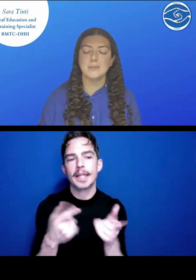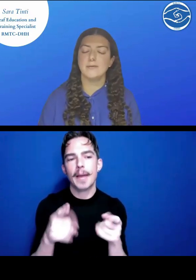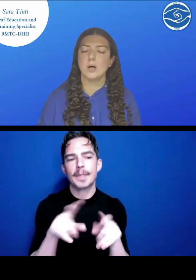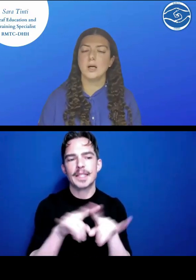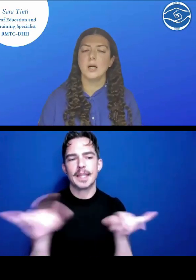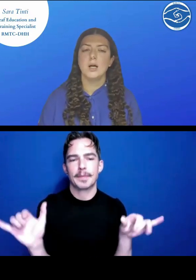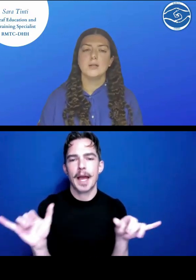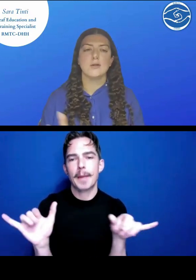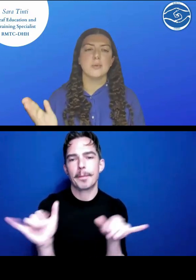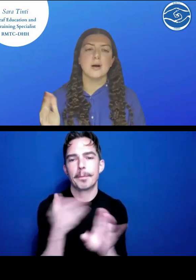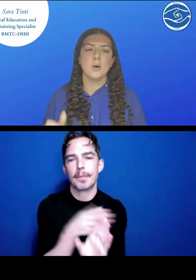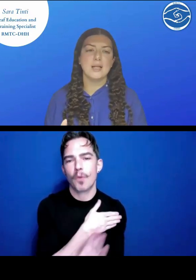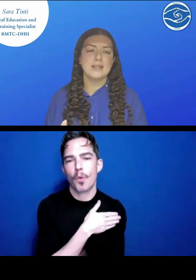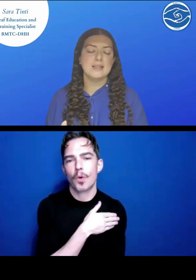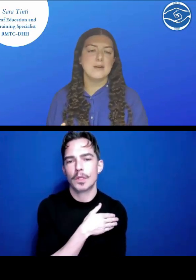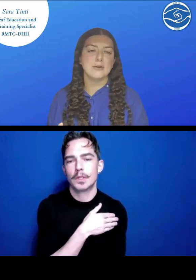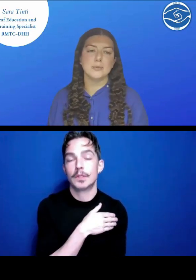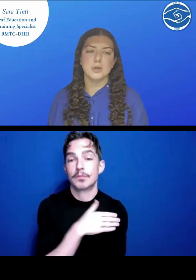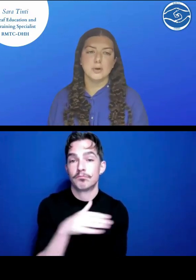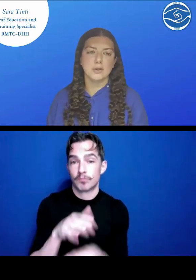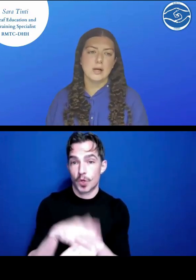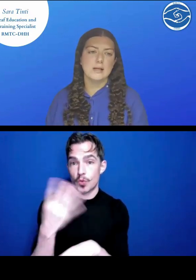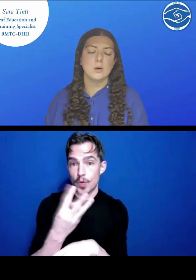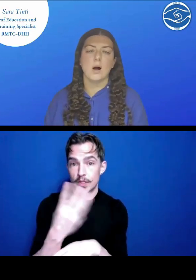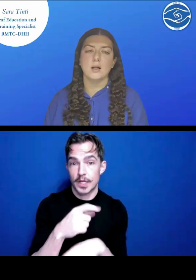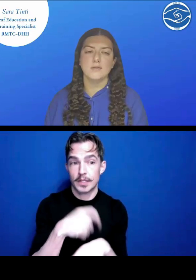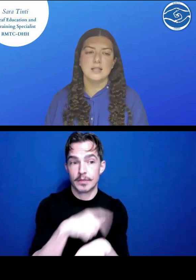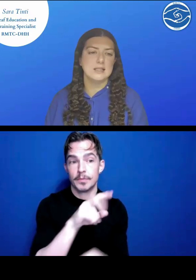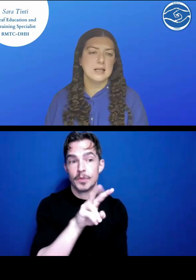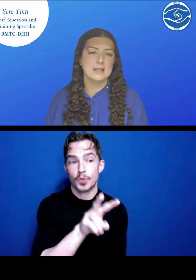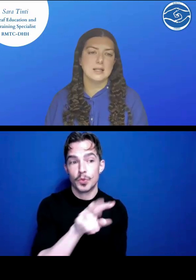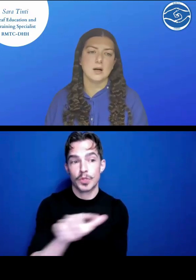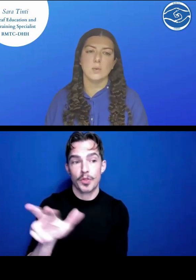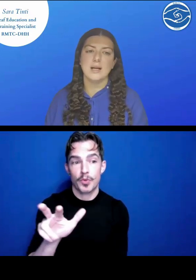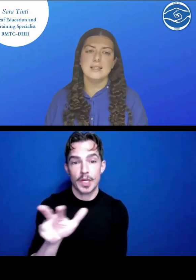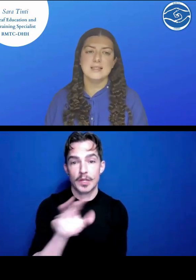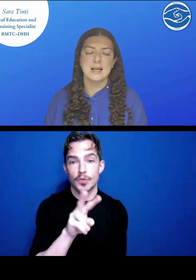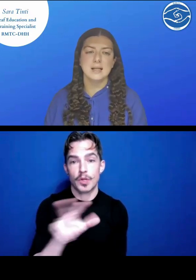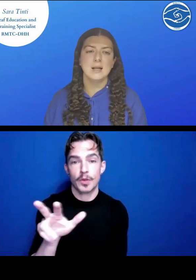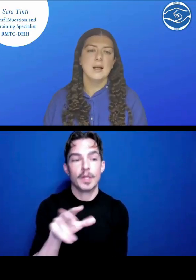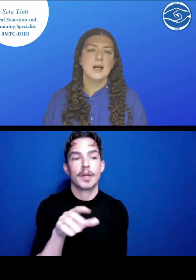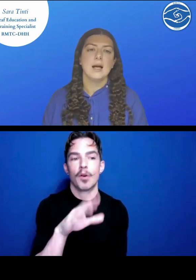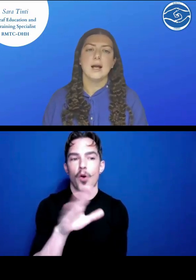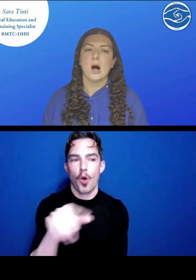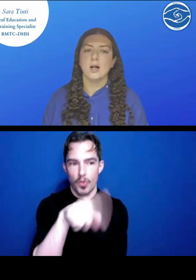as before. So they'll be on a Wednesday from 2 to 3. So all of these date here are a Wednesday and